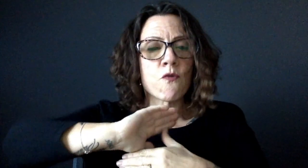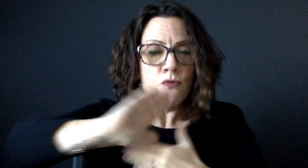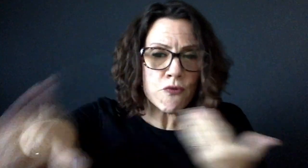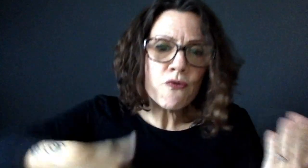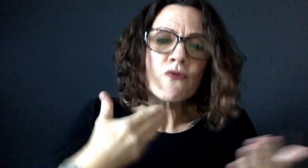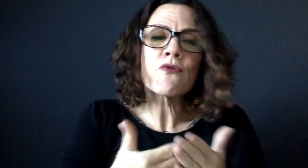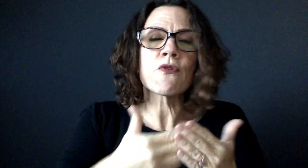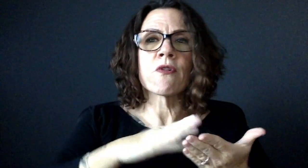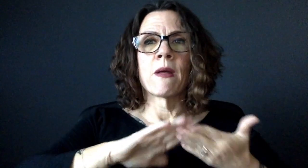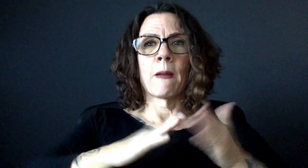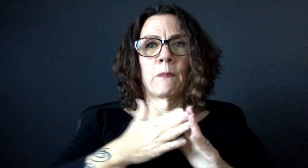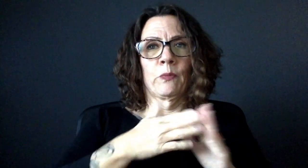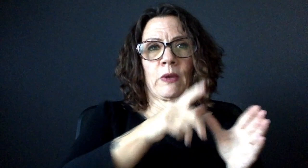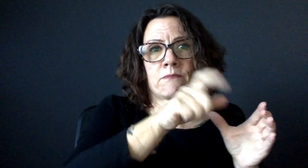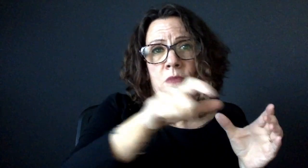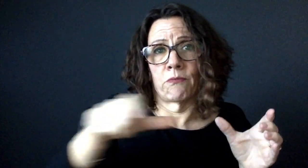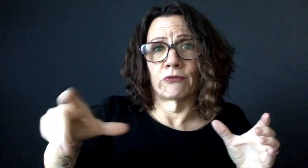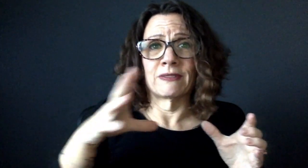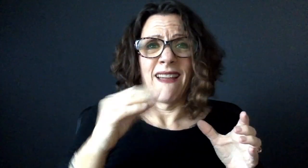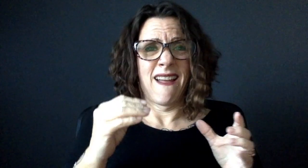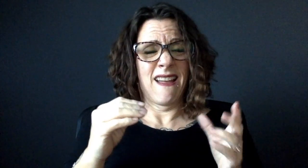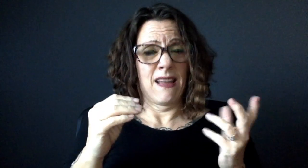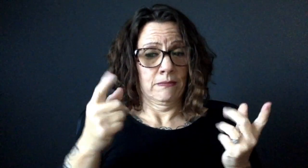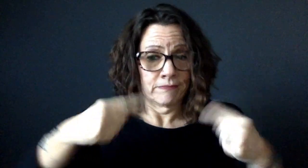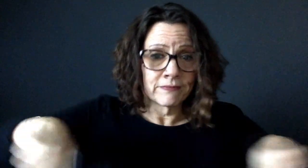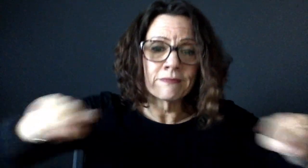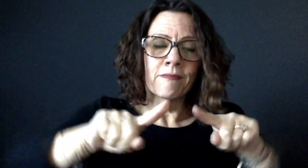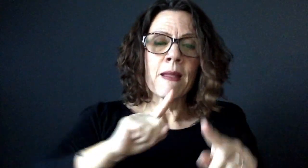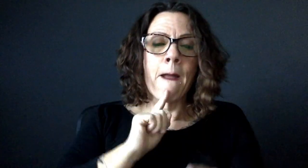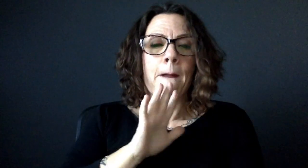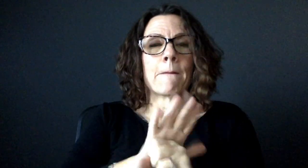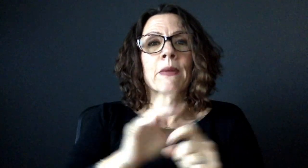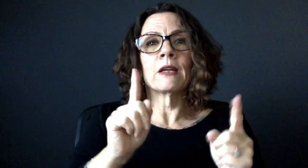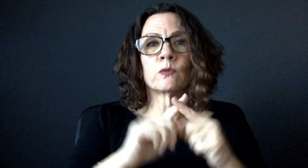of all of our community members and therefore are committed